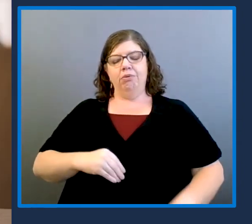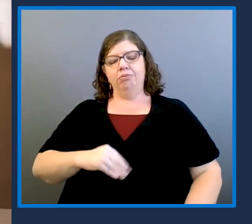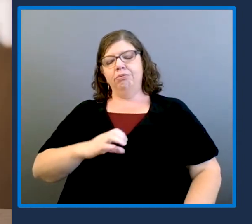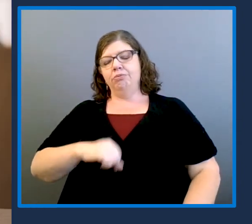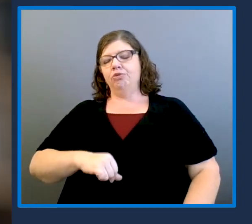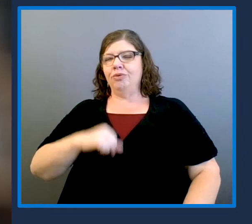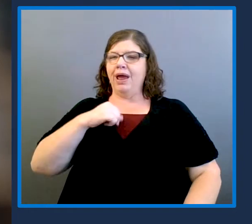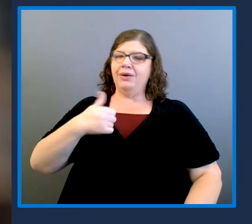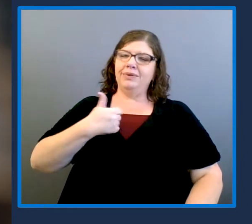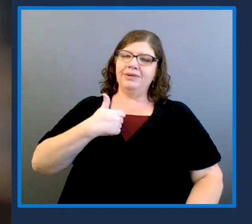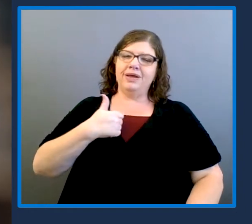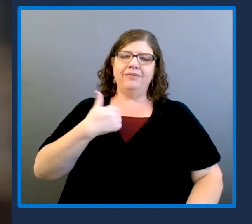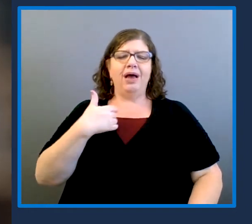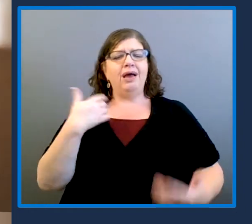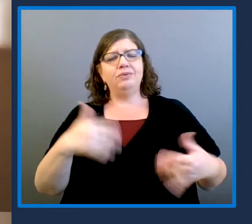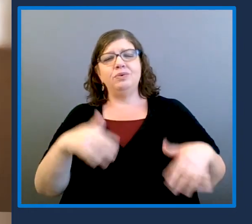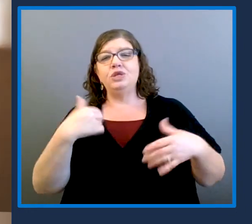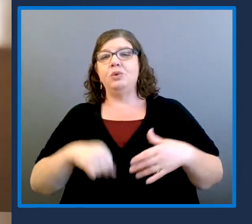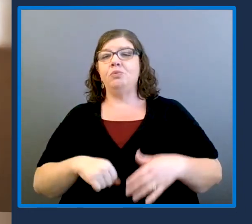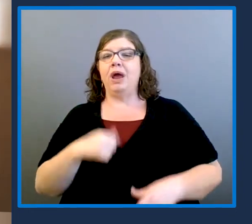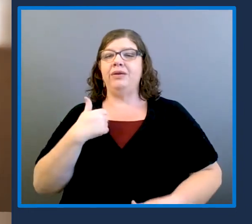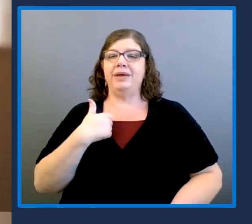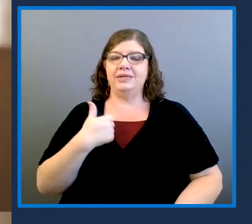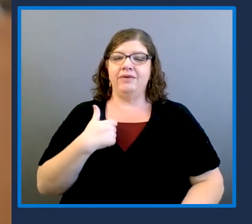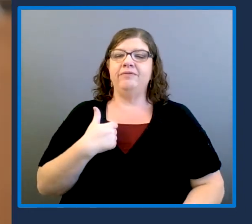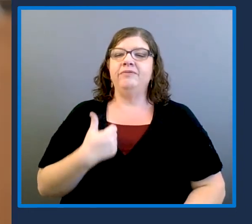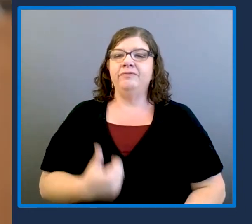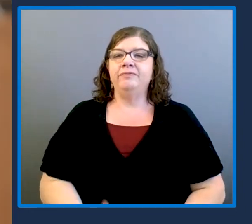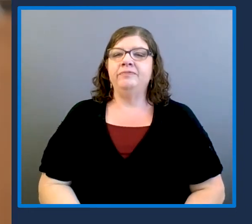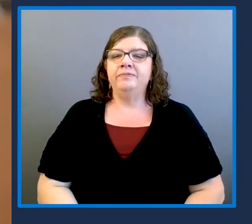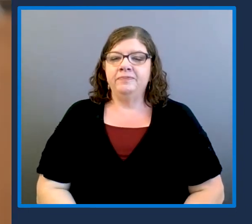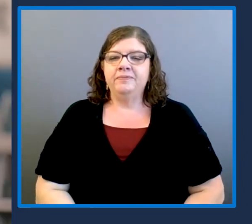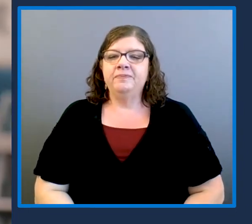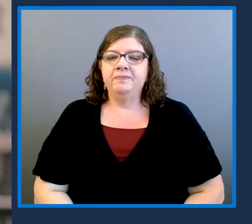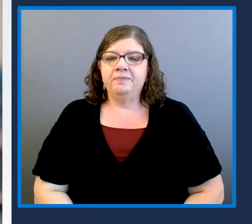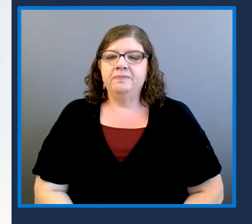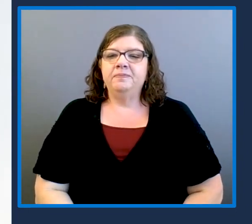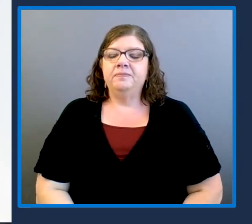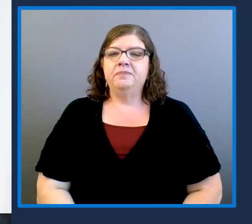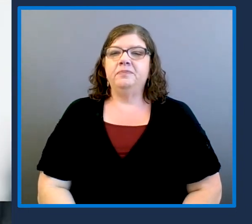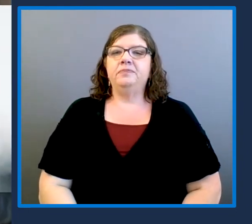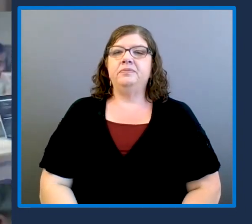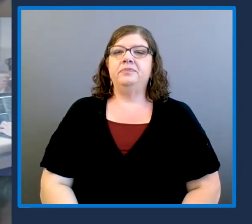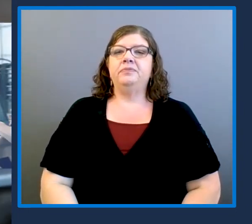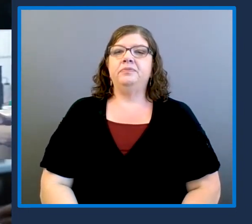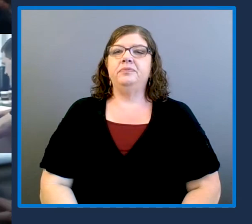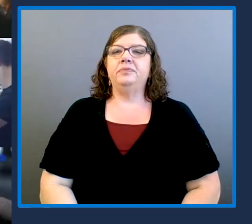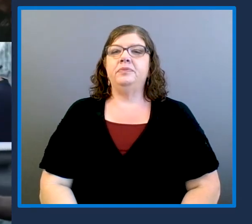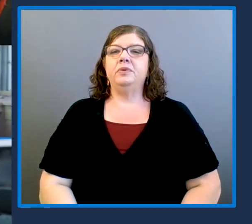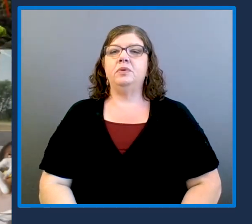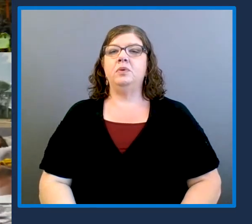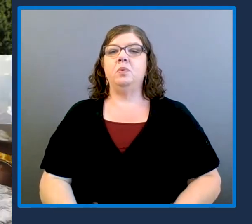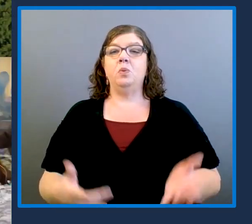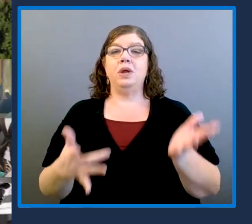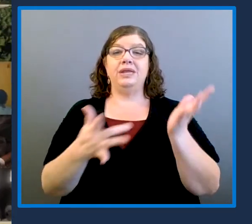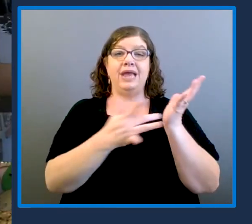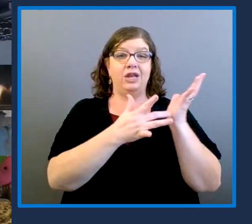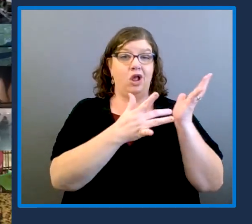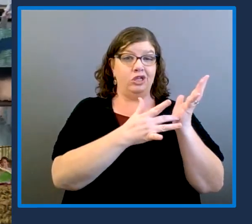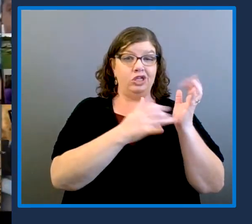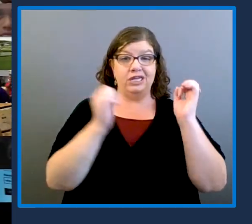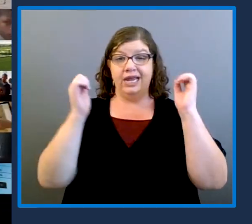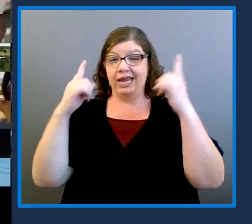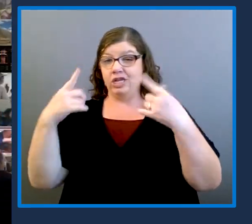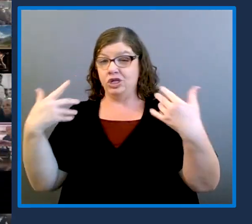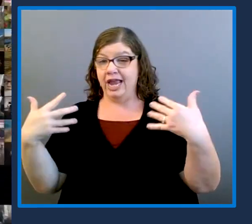of myself i was very proud of myself good job joey when technology and education come together